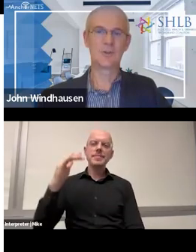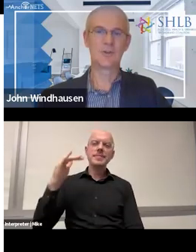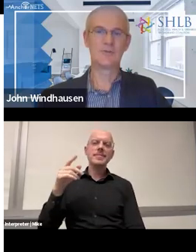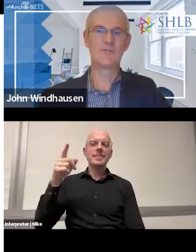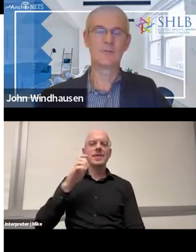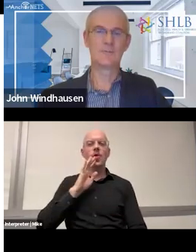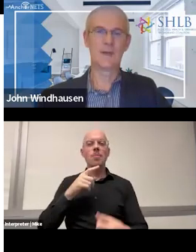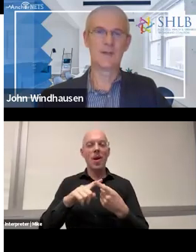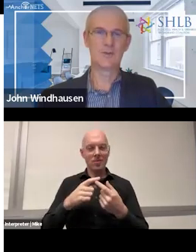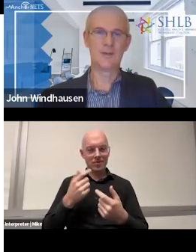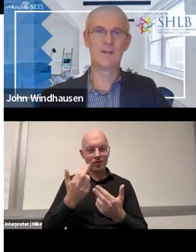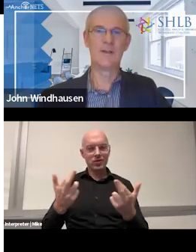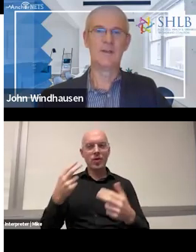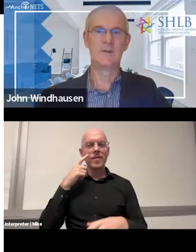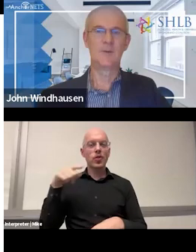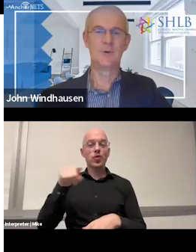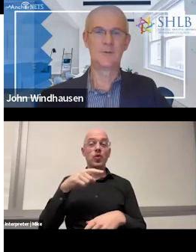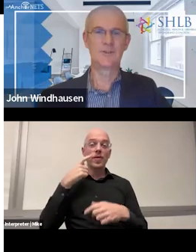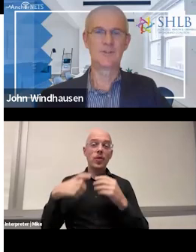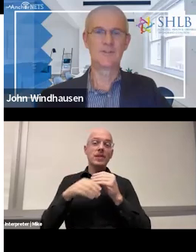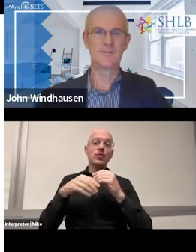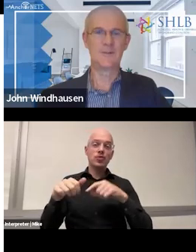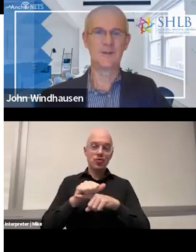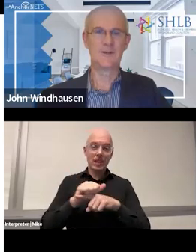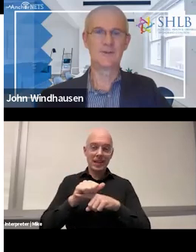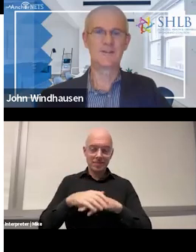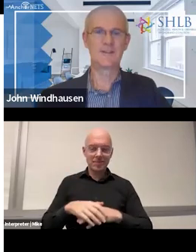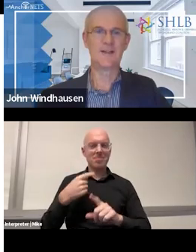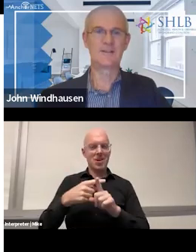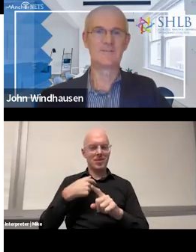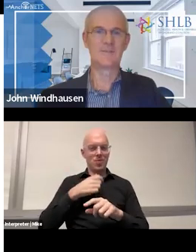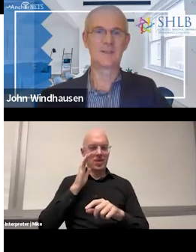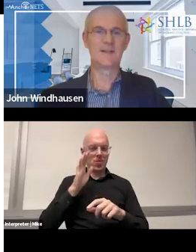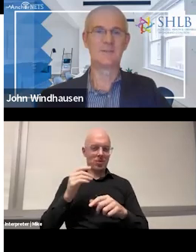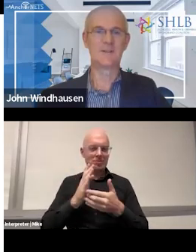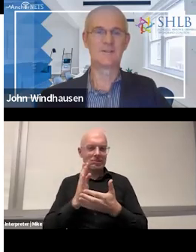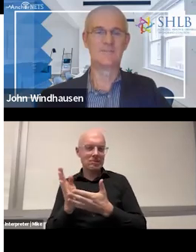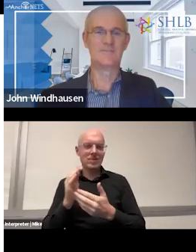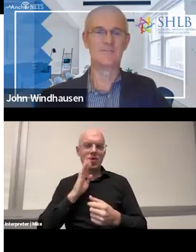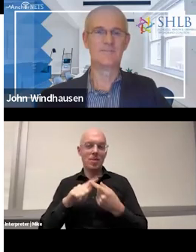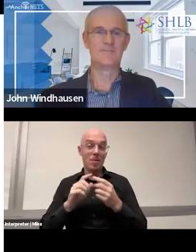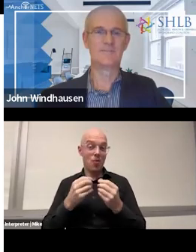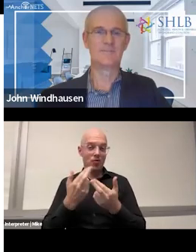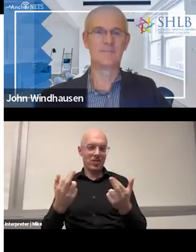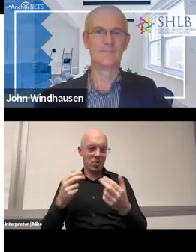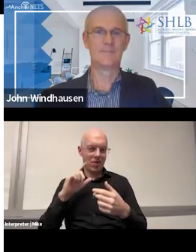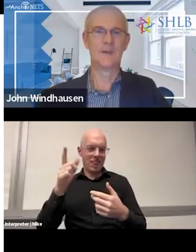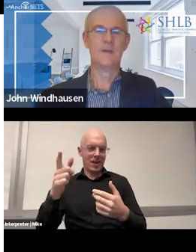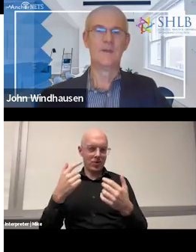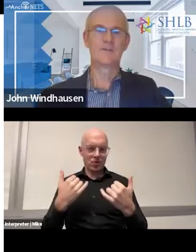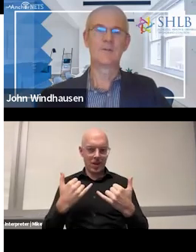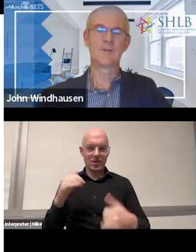John Windhausen: Here are a few resources that you can turn to for added training. There'll be more resources available later in these slides. Next slide, please.